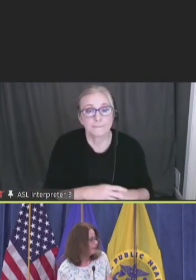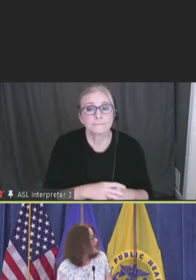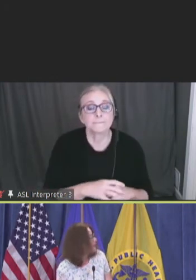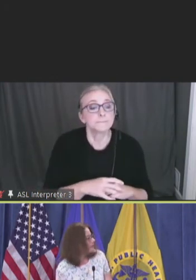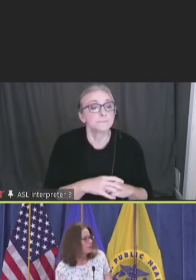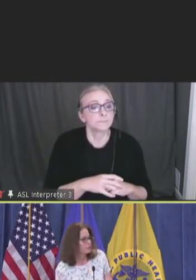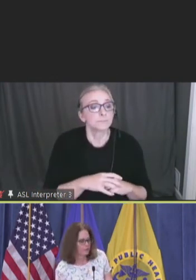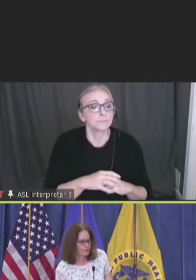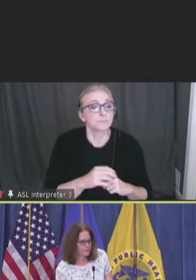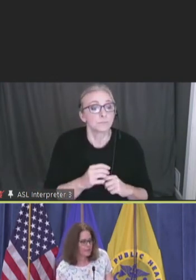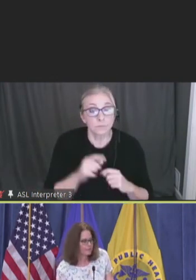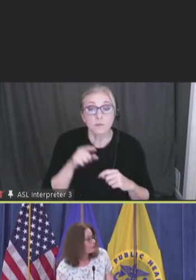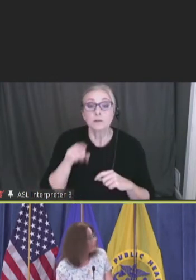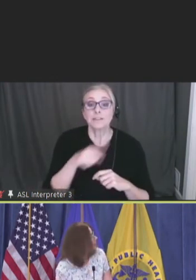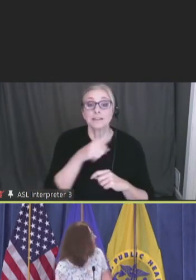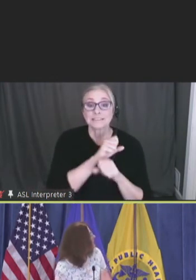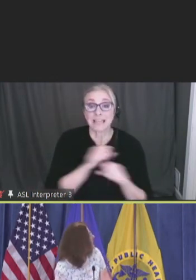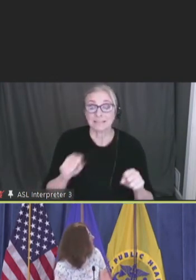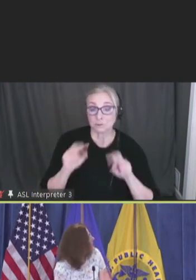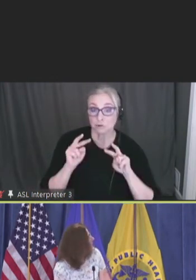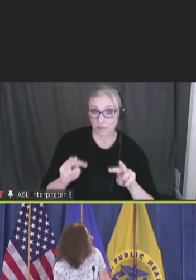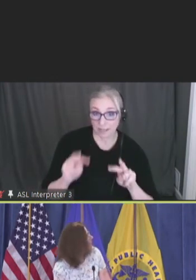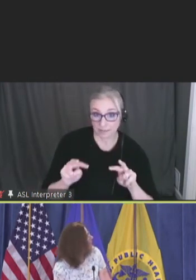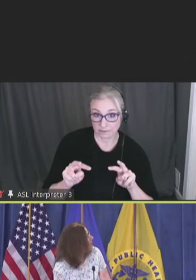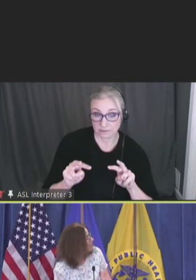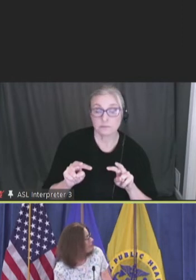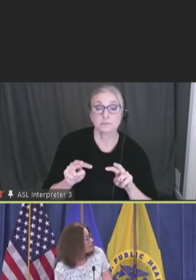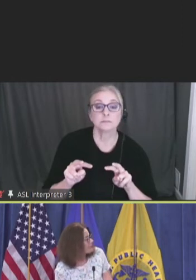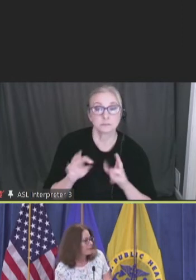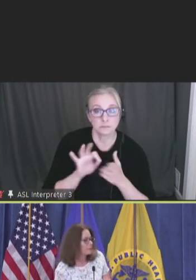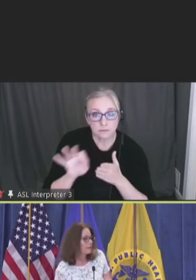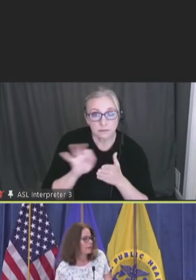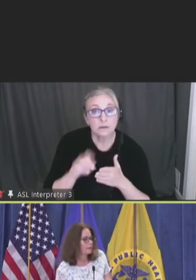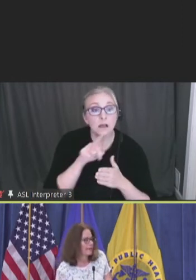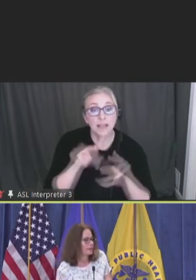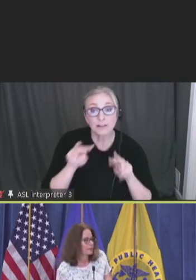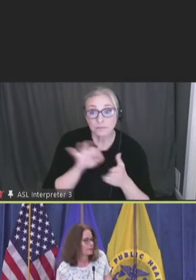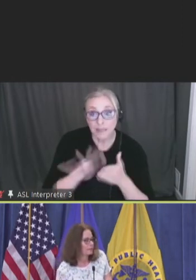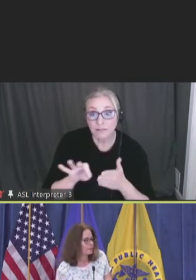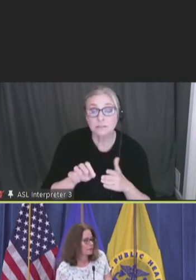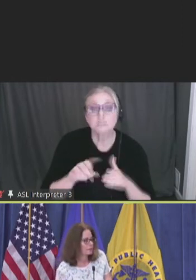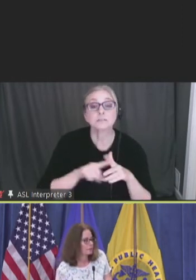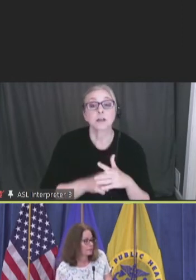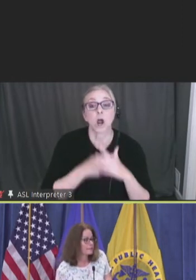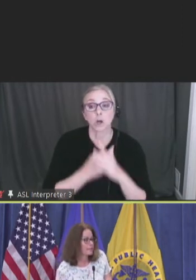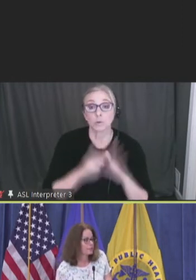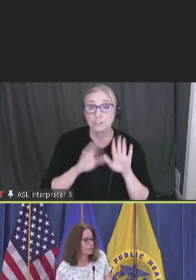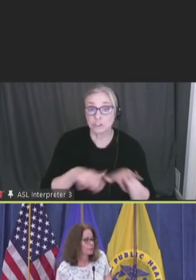So, this safety surveillance, the surveillance period began when children of this age group